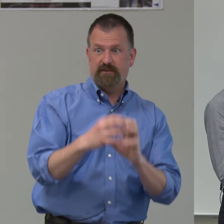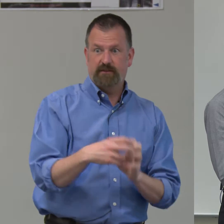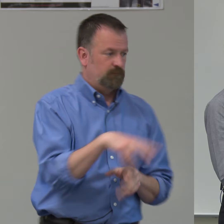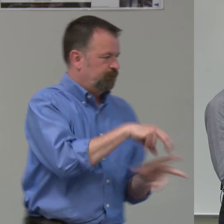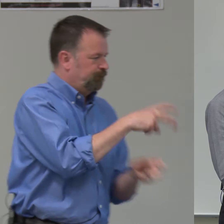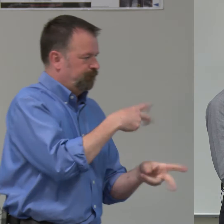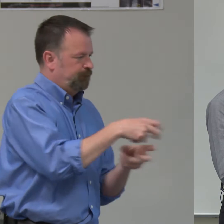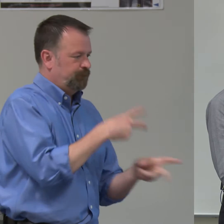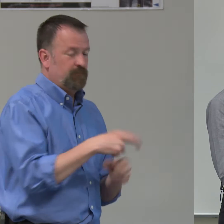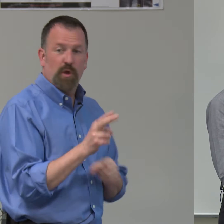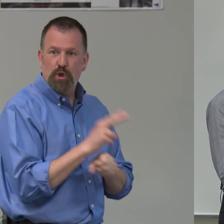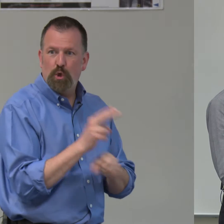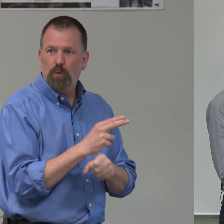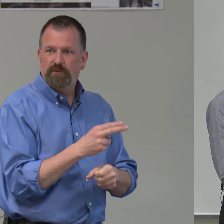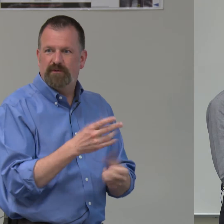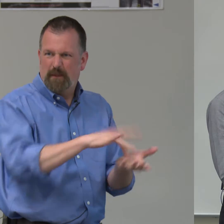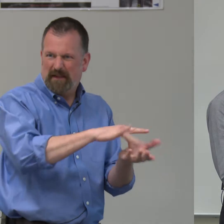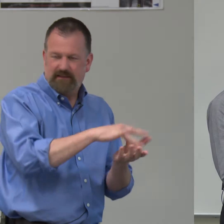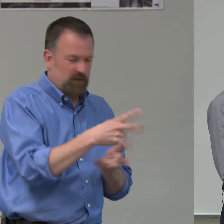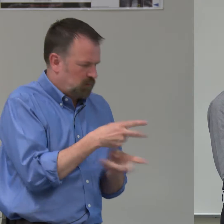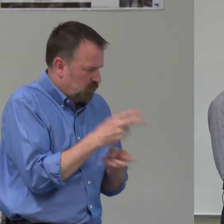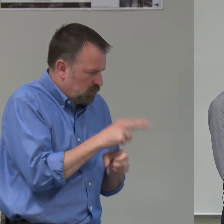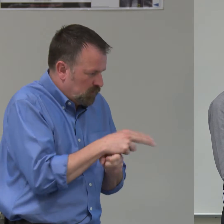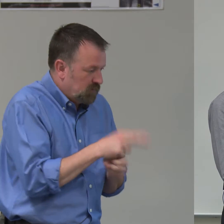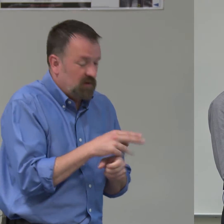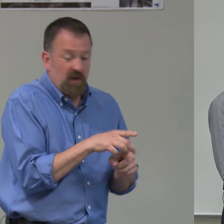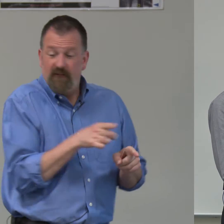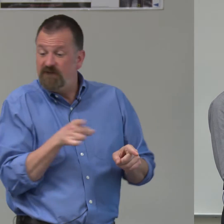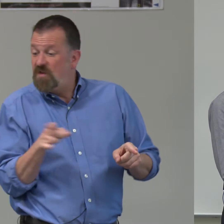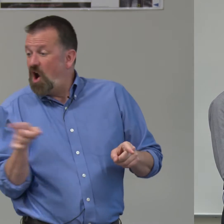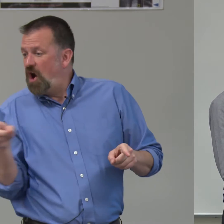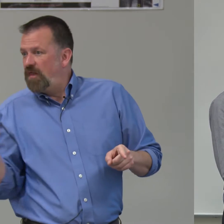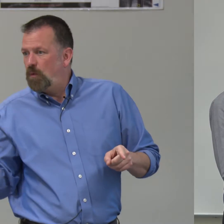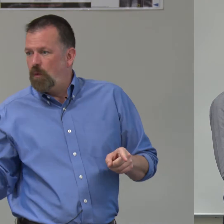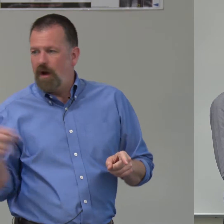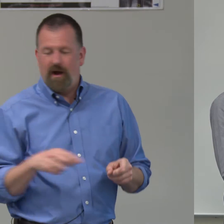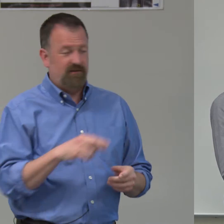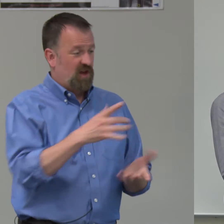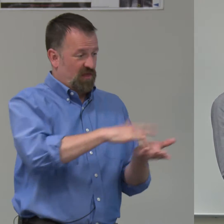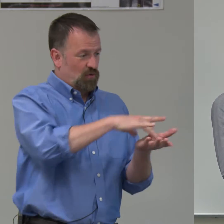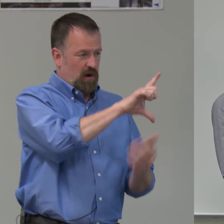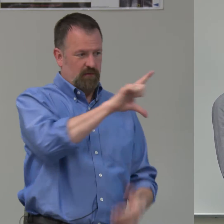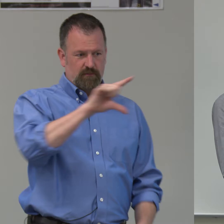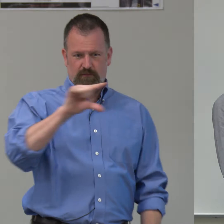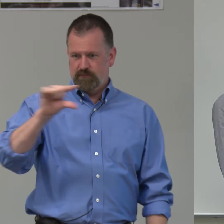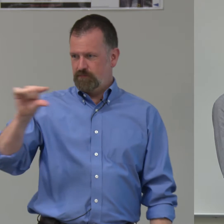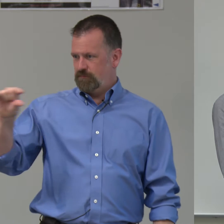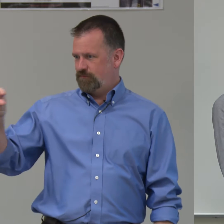will utilize the drug, and the further you get from the vessel, the less active drug there is.